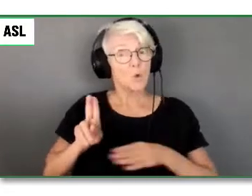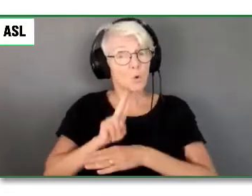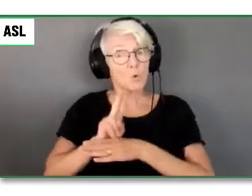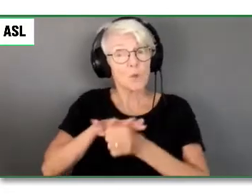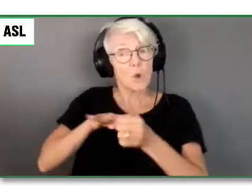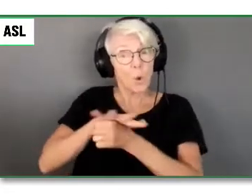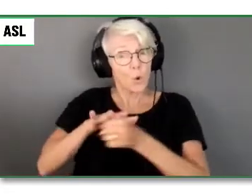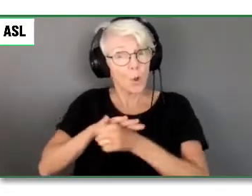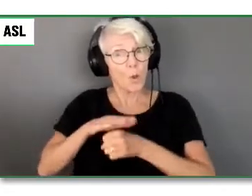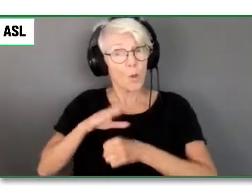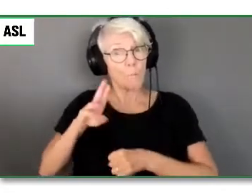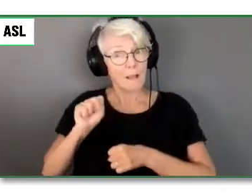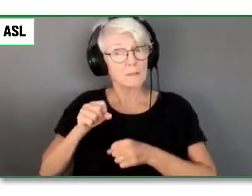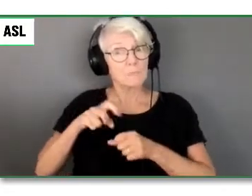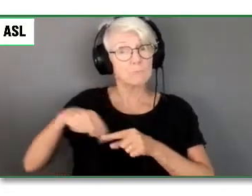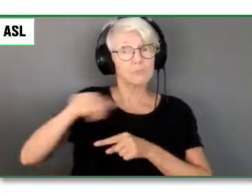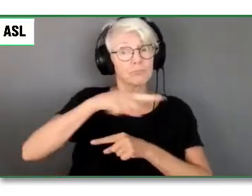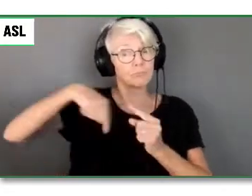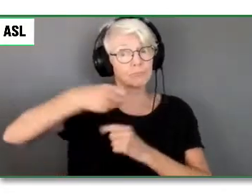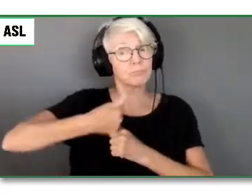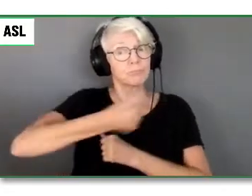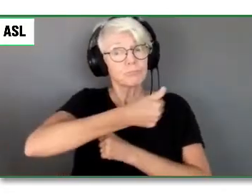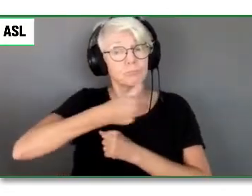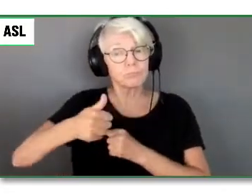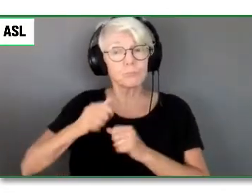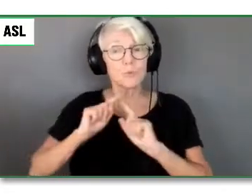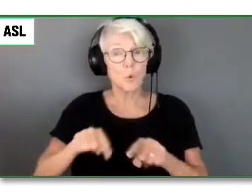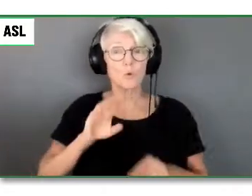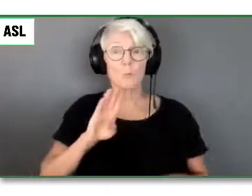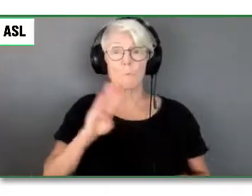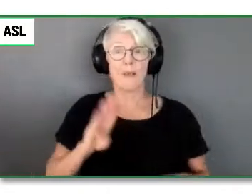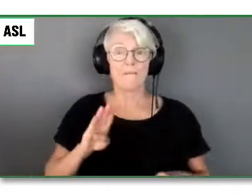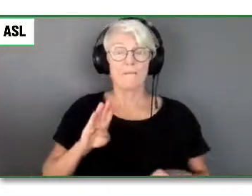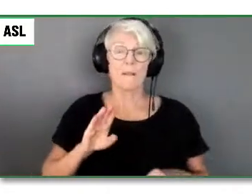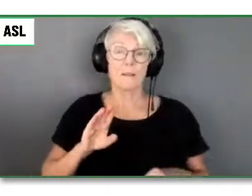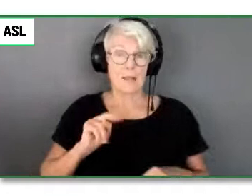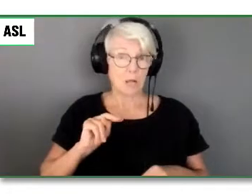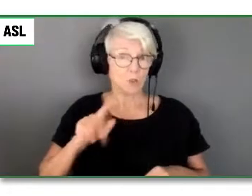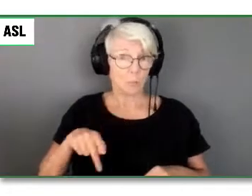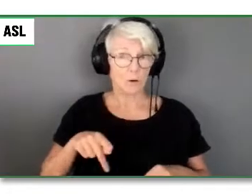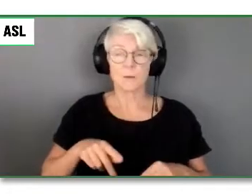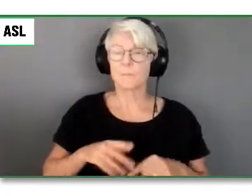within Banff National Park. all of ROAM's transit buses are one